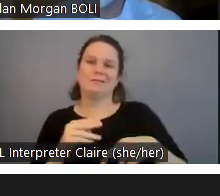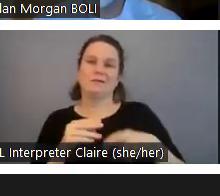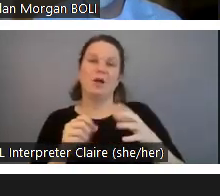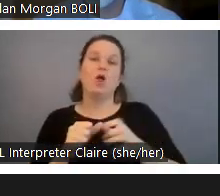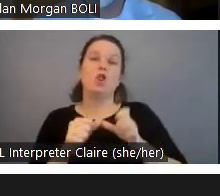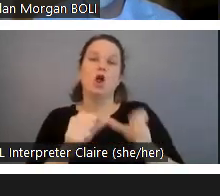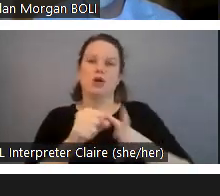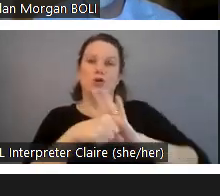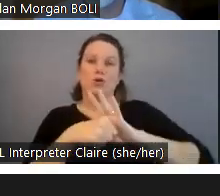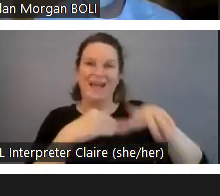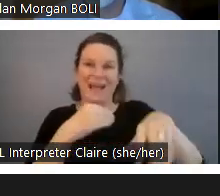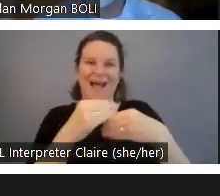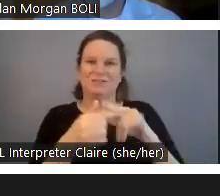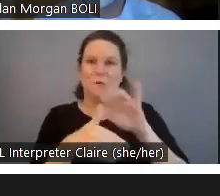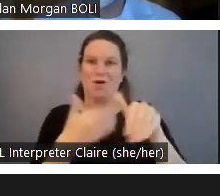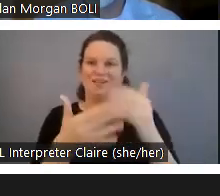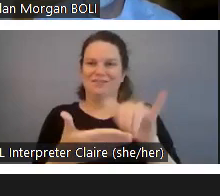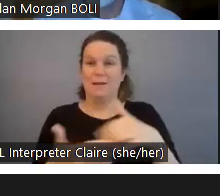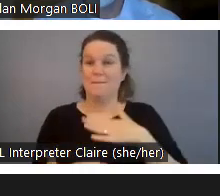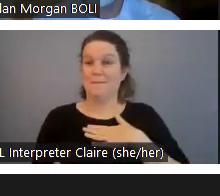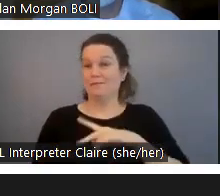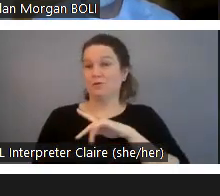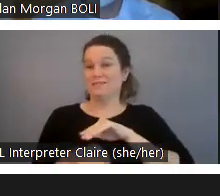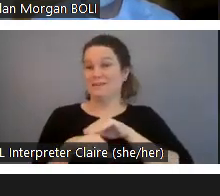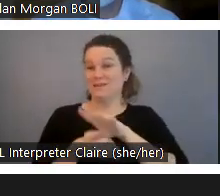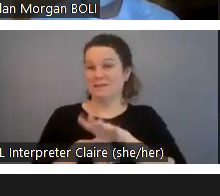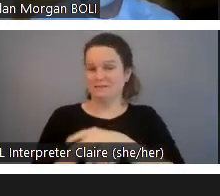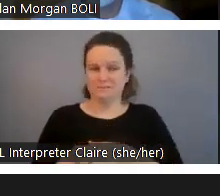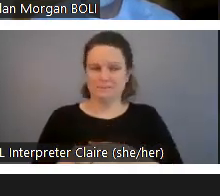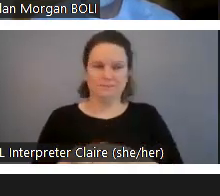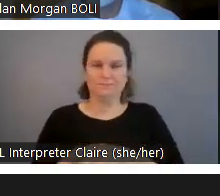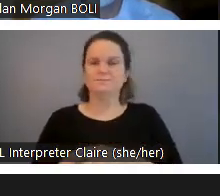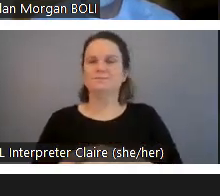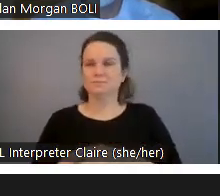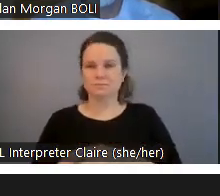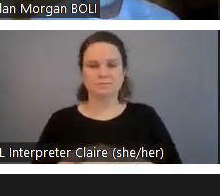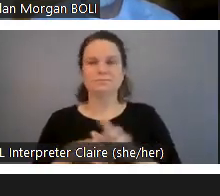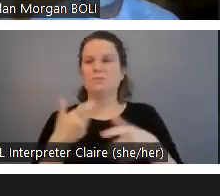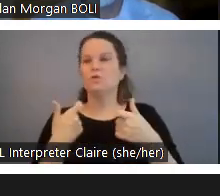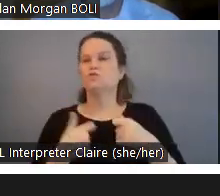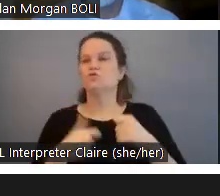list. So, my personal advice to you is